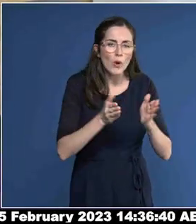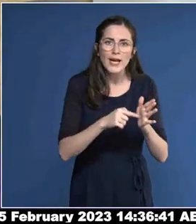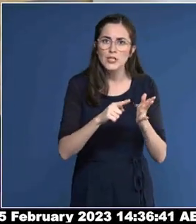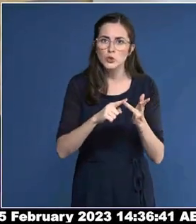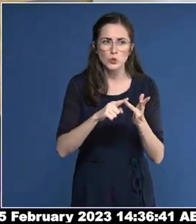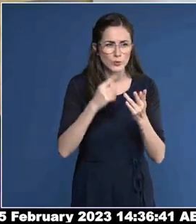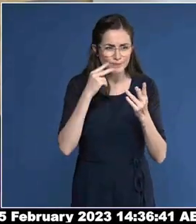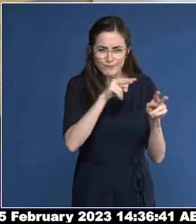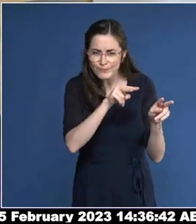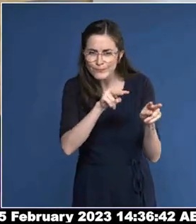And I will give you one example.